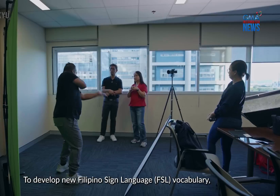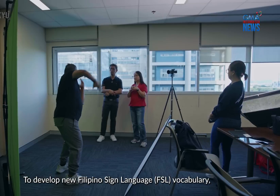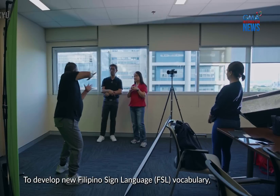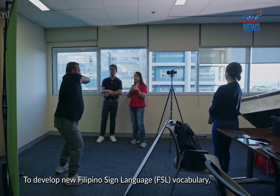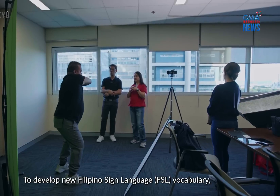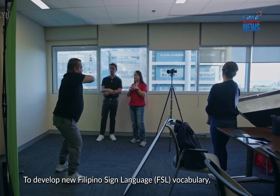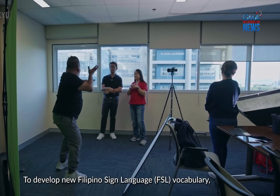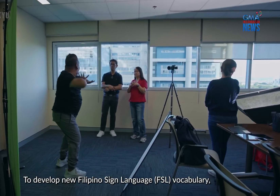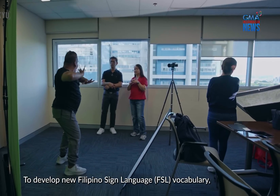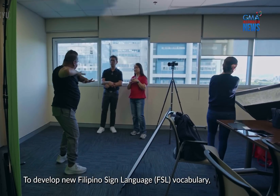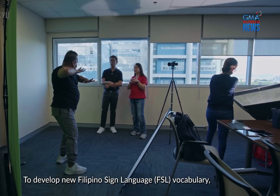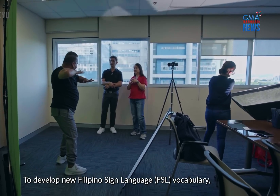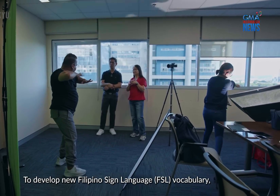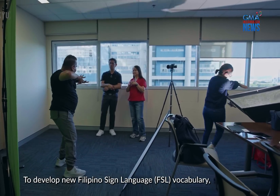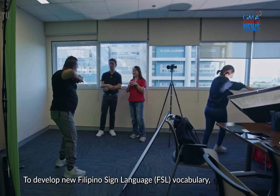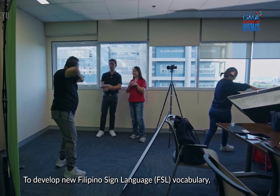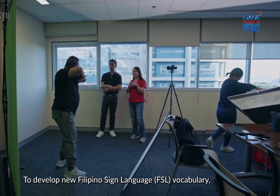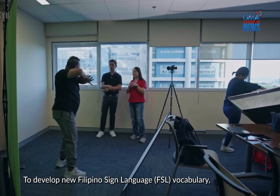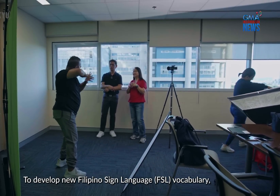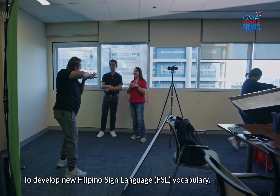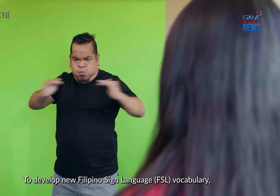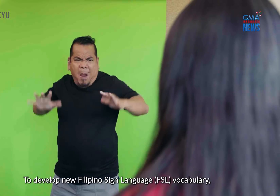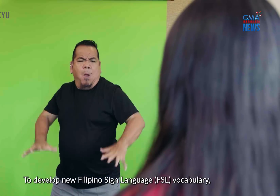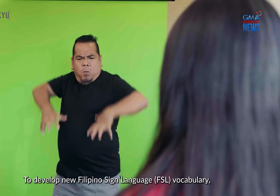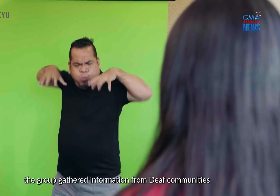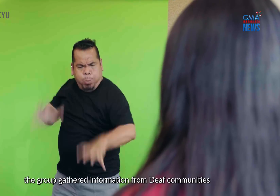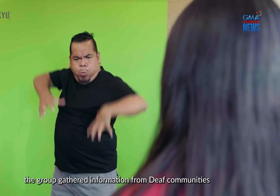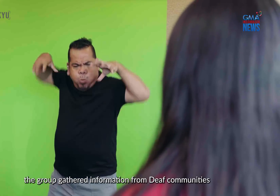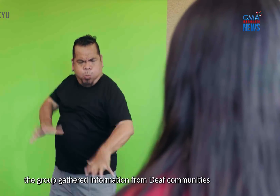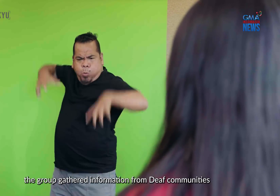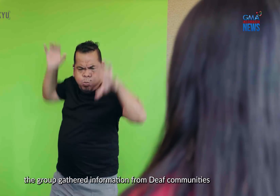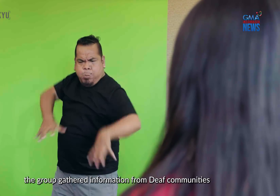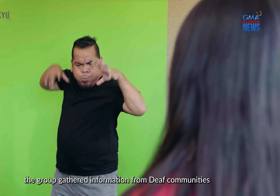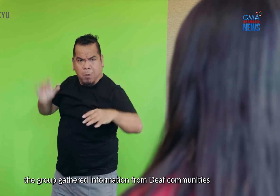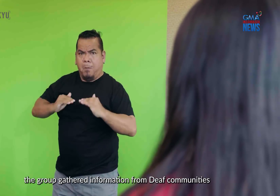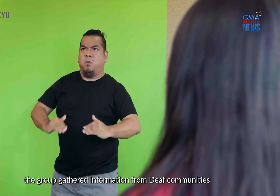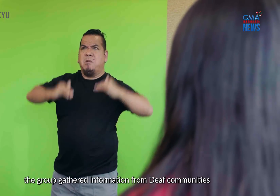for both hearing and deaf people. The third one focuses on policies.